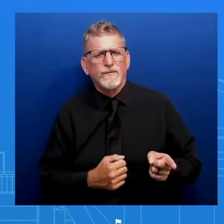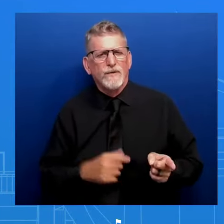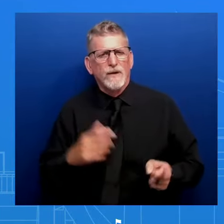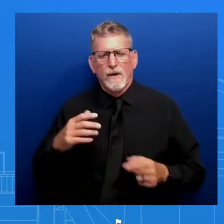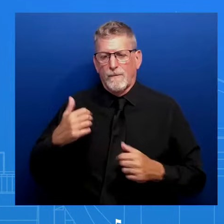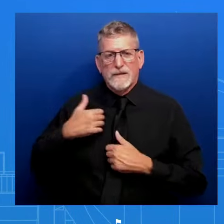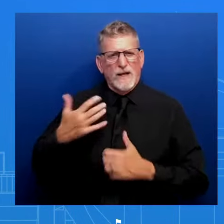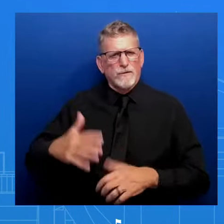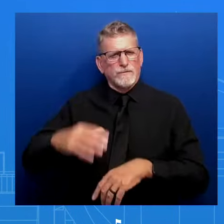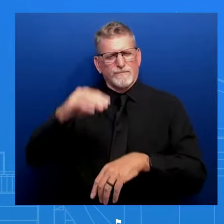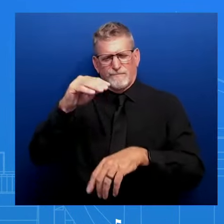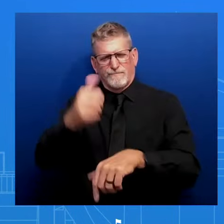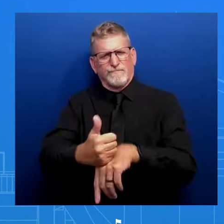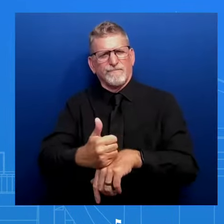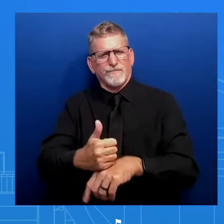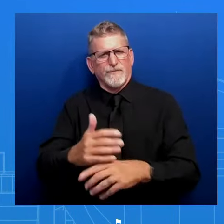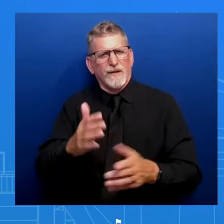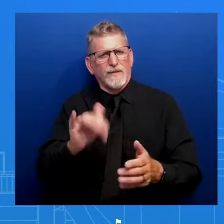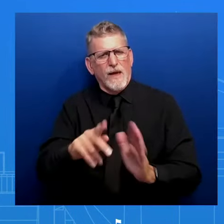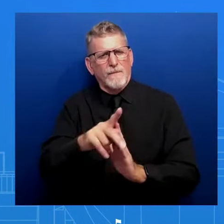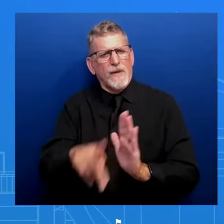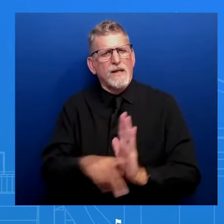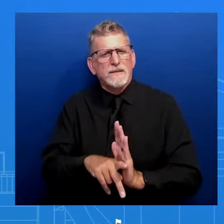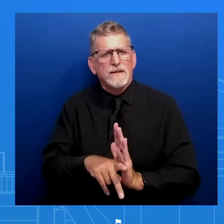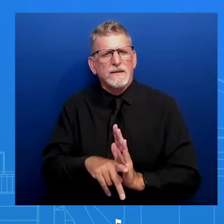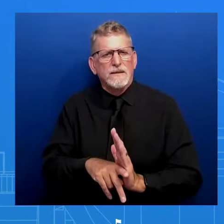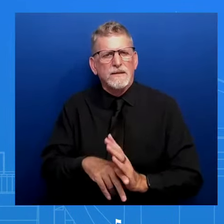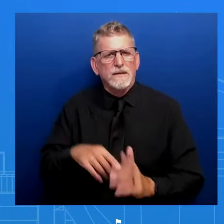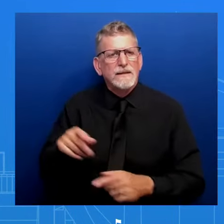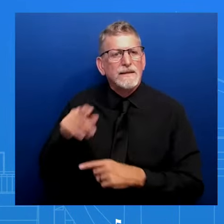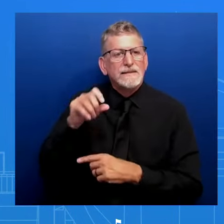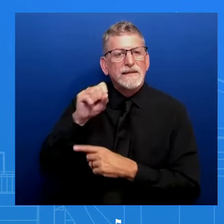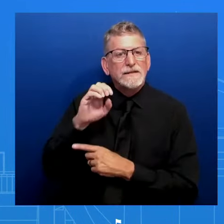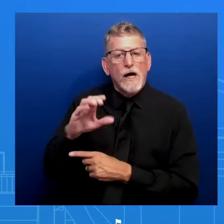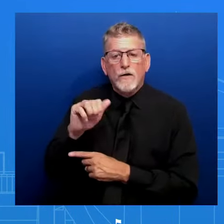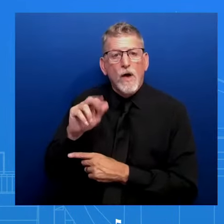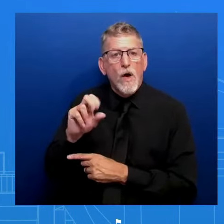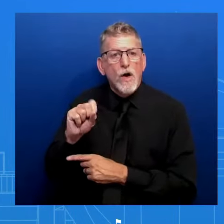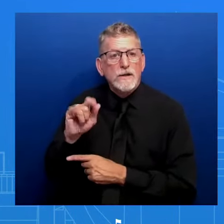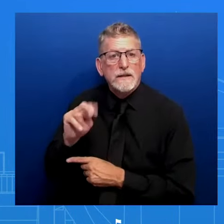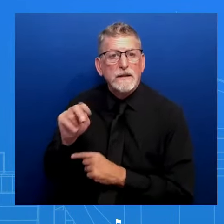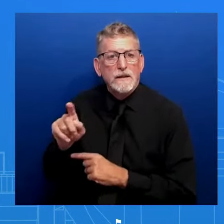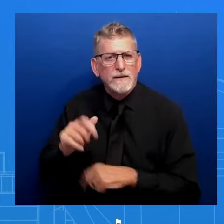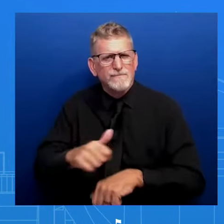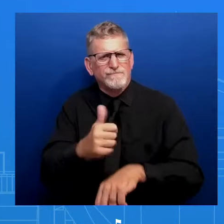but these state laws are forcing him to put in place -- to allow female service members and their fam -- and --